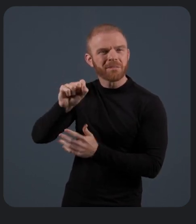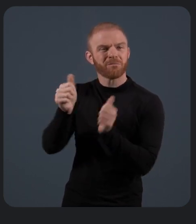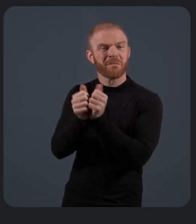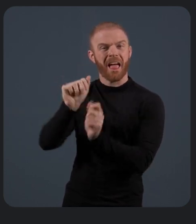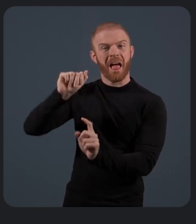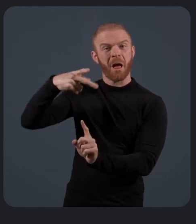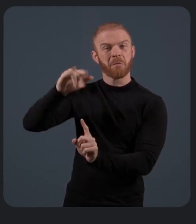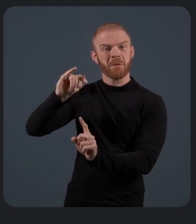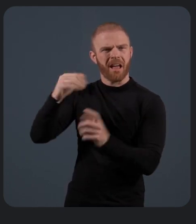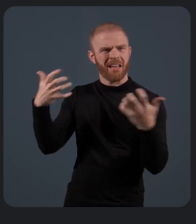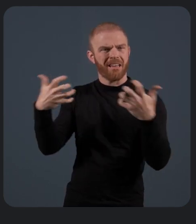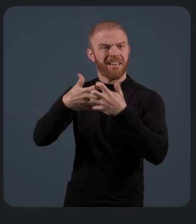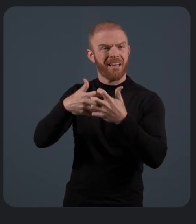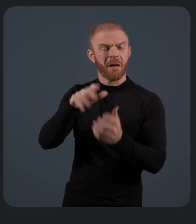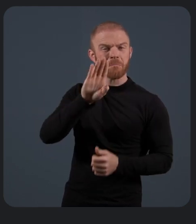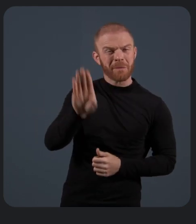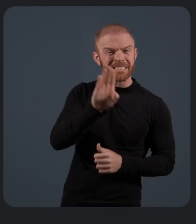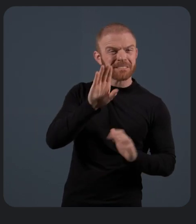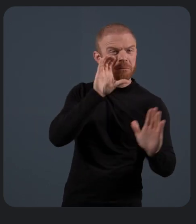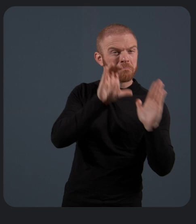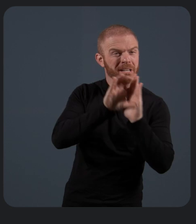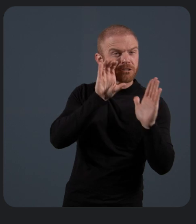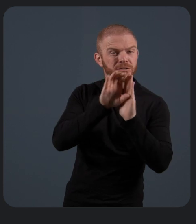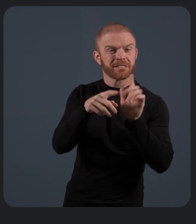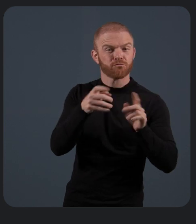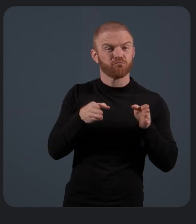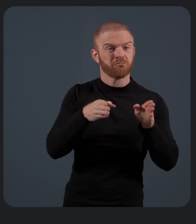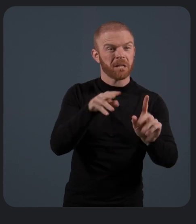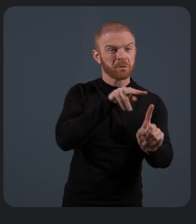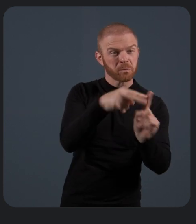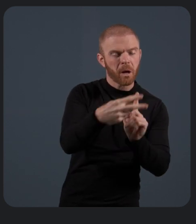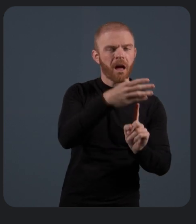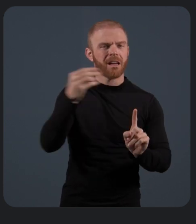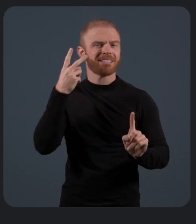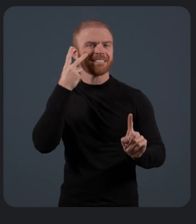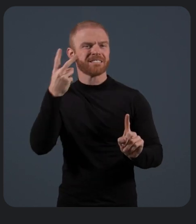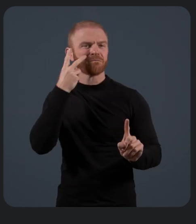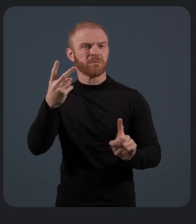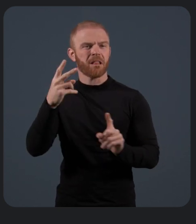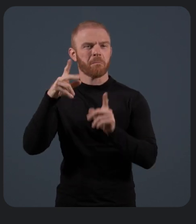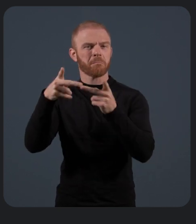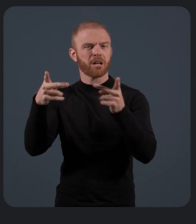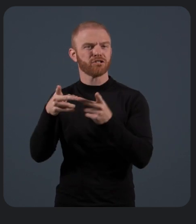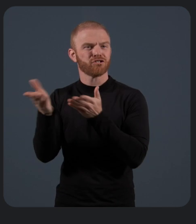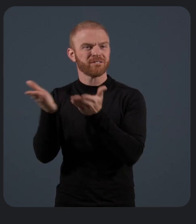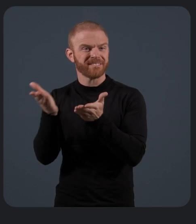that combines billions of images from Street View and our visual positioning service.